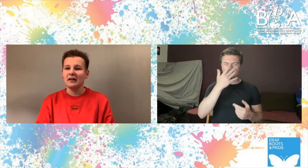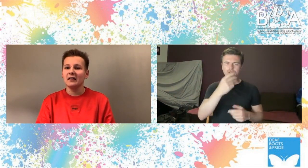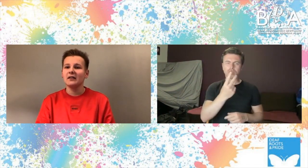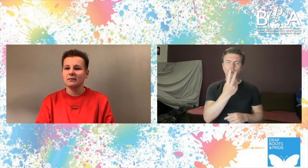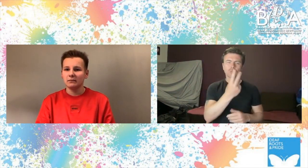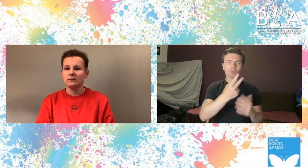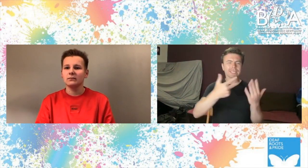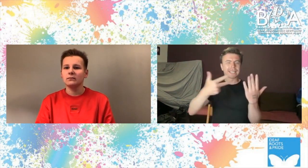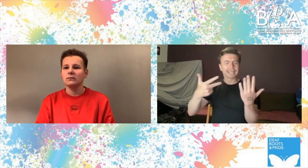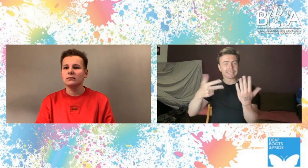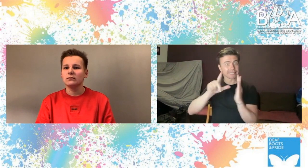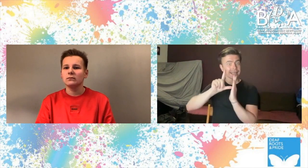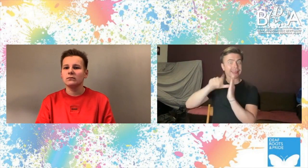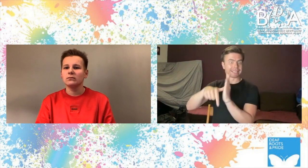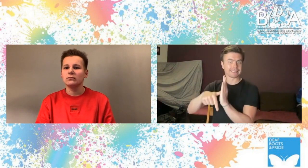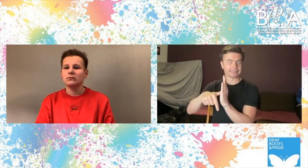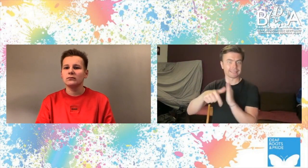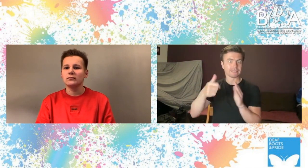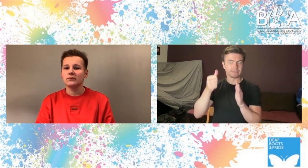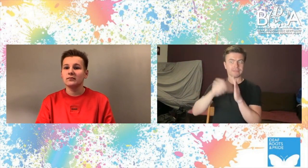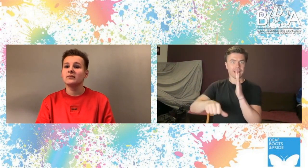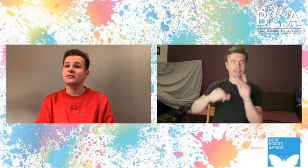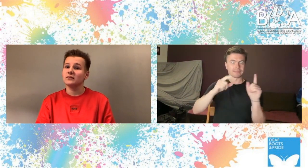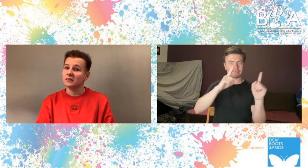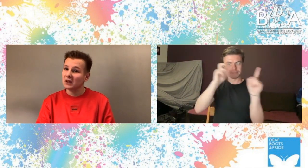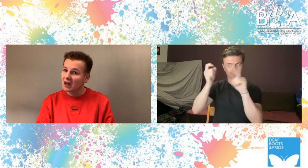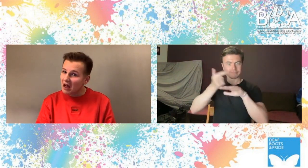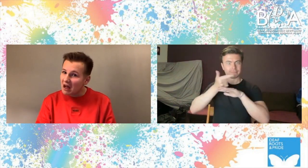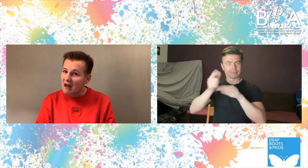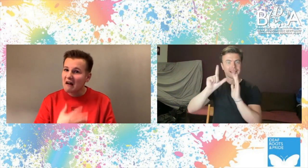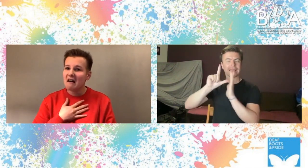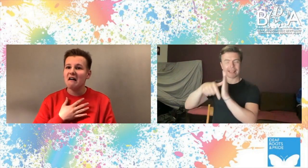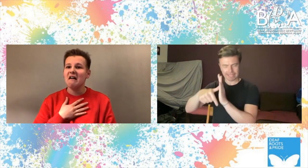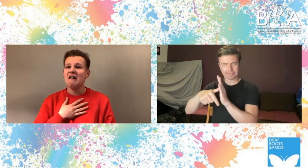It wasn’t until I was 28 years old, so quite a late starter, that I started